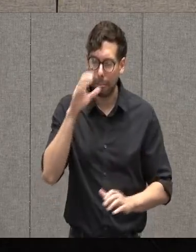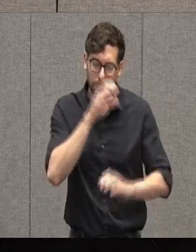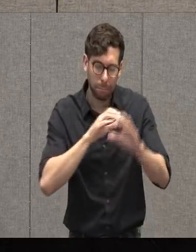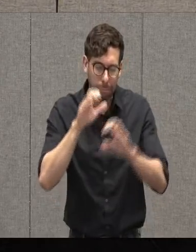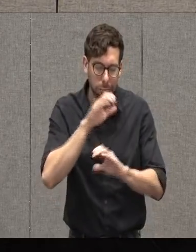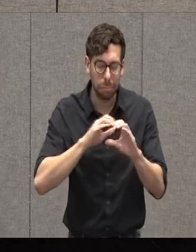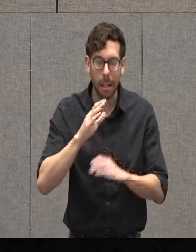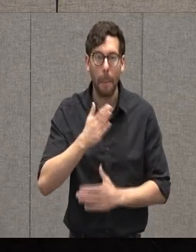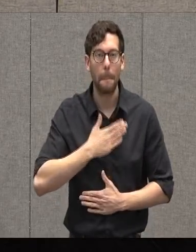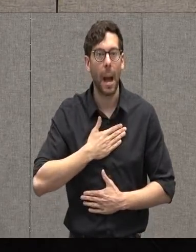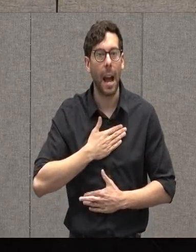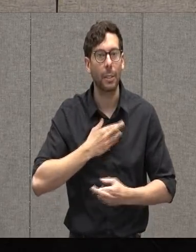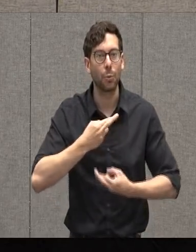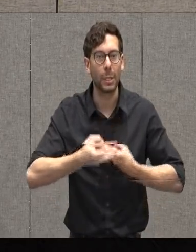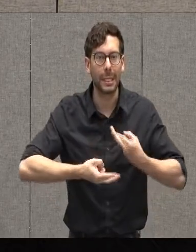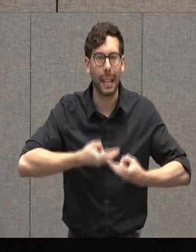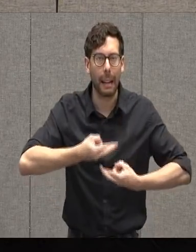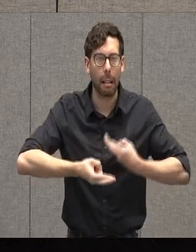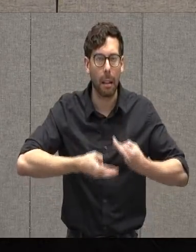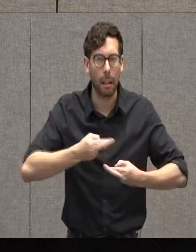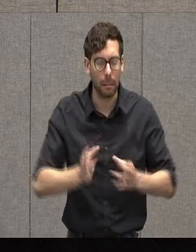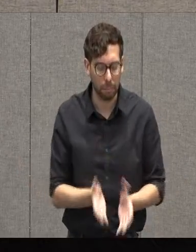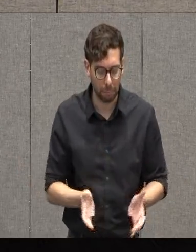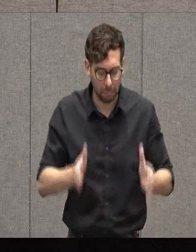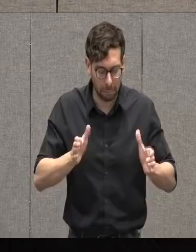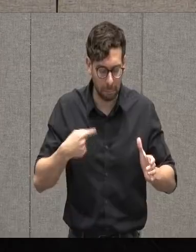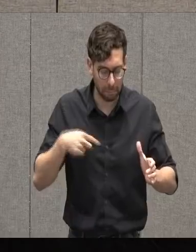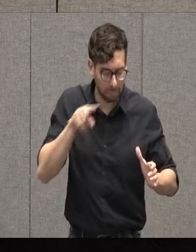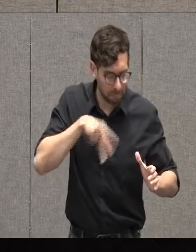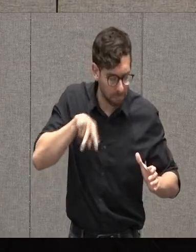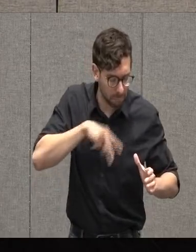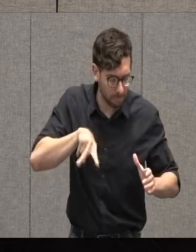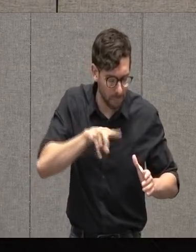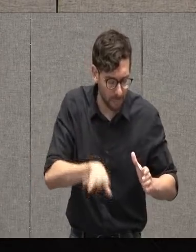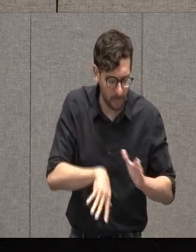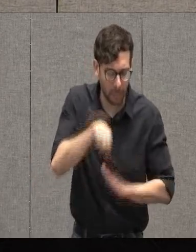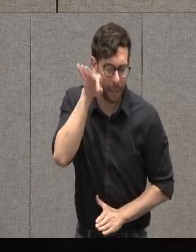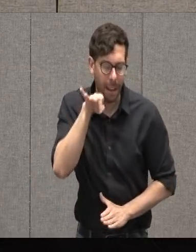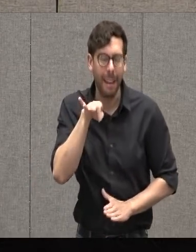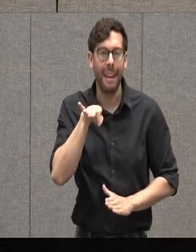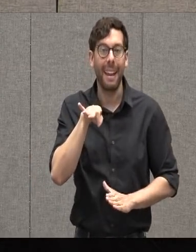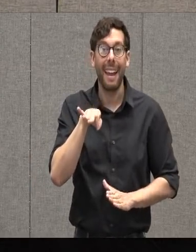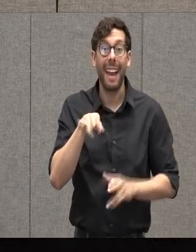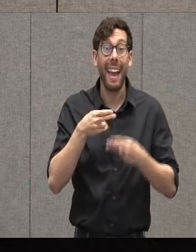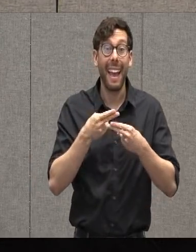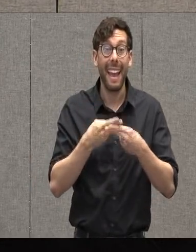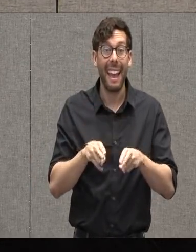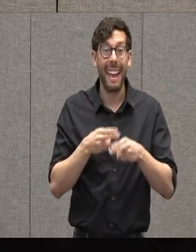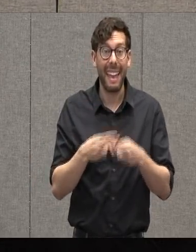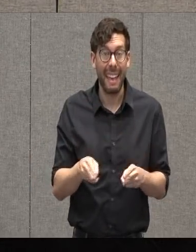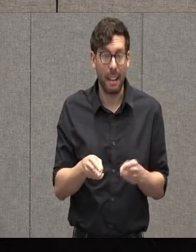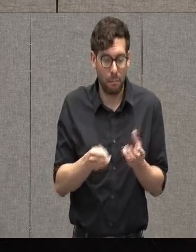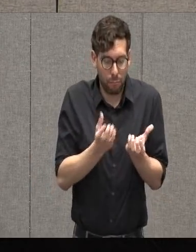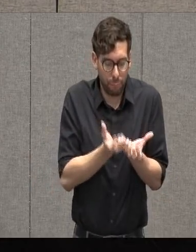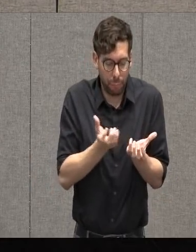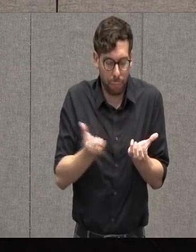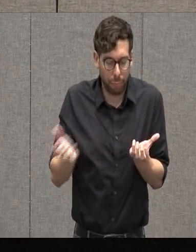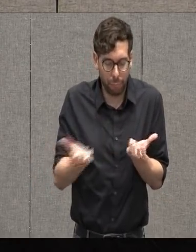and I found an empty egg container. That's why it's called egg-cellent - Egg-cellent.